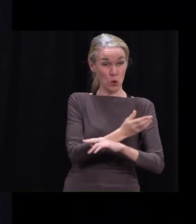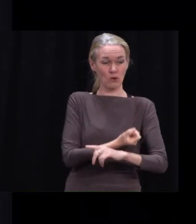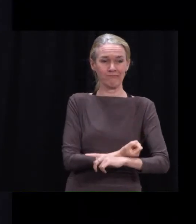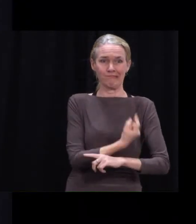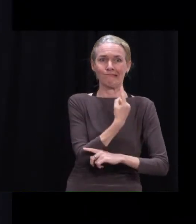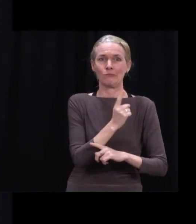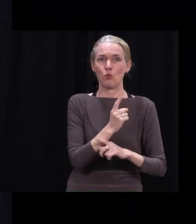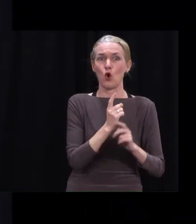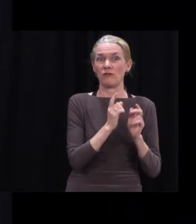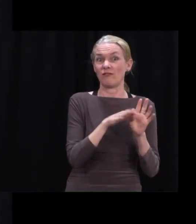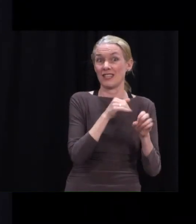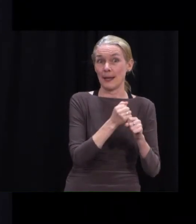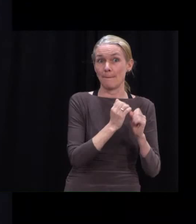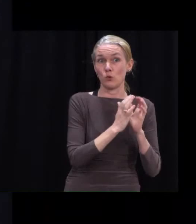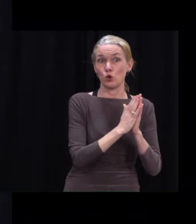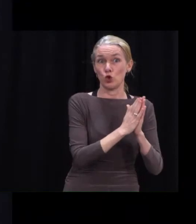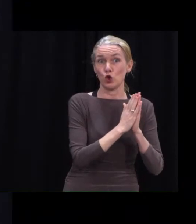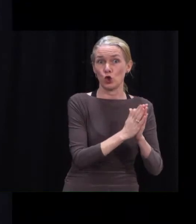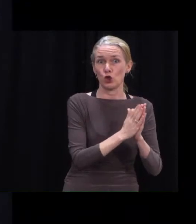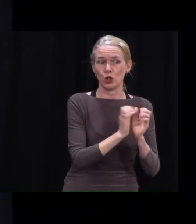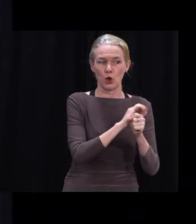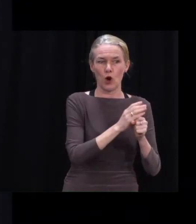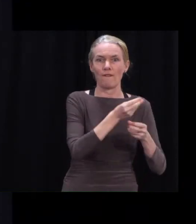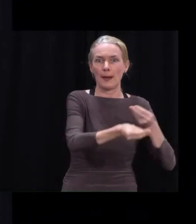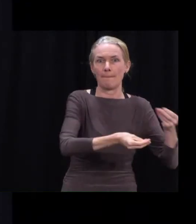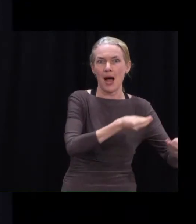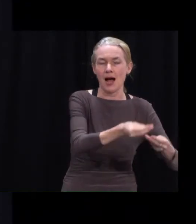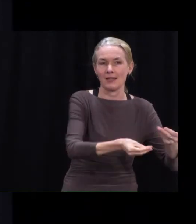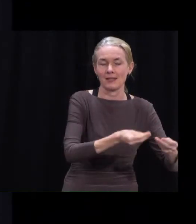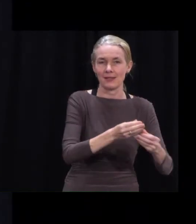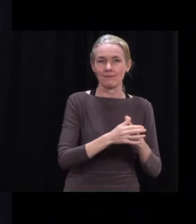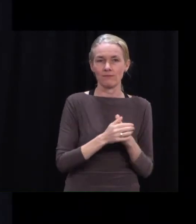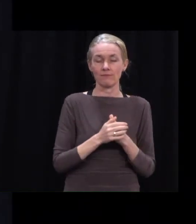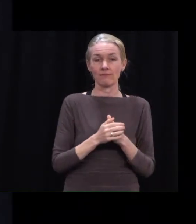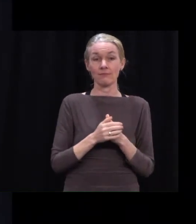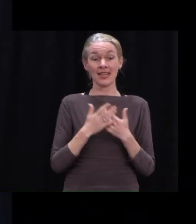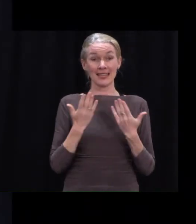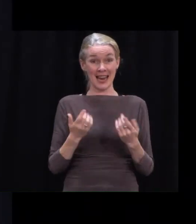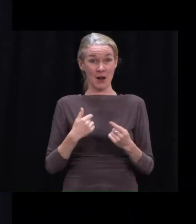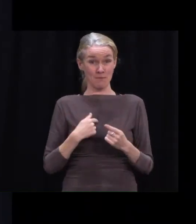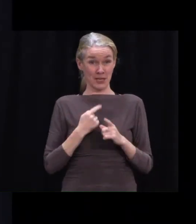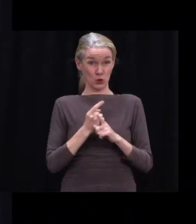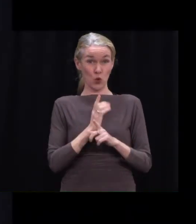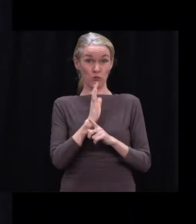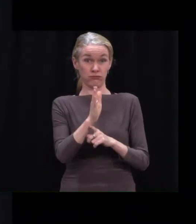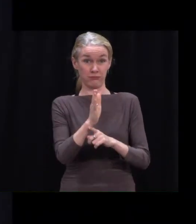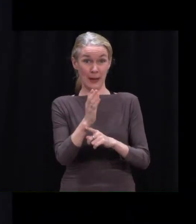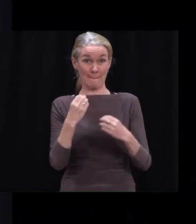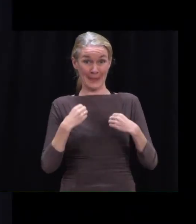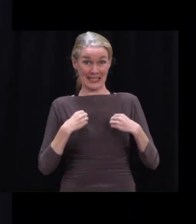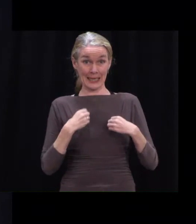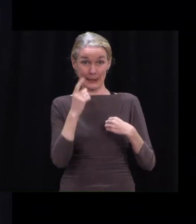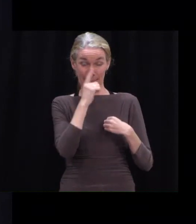games are not permitted. We know from this outbreak it had been these types of gatherings that had seen the spread of